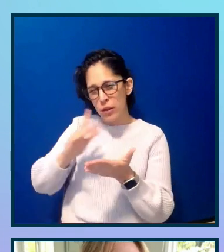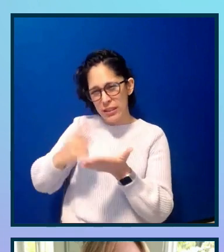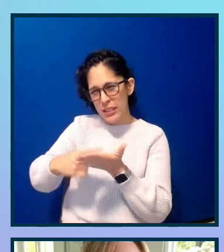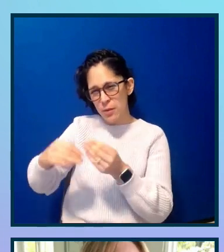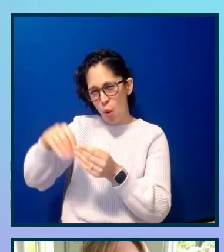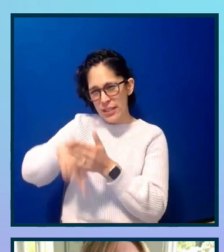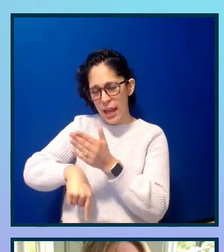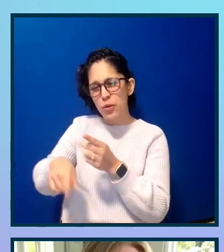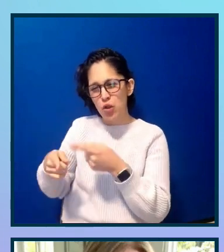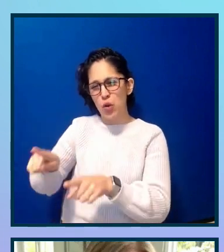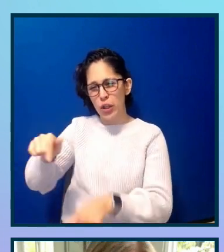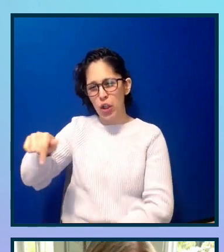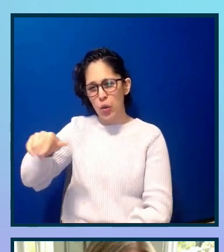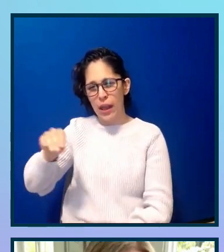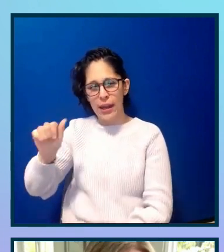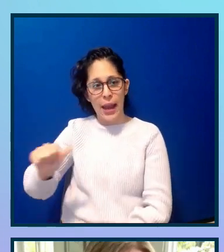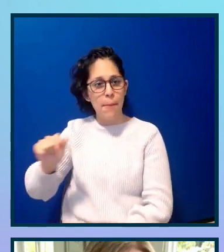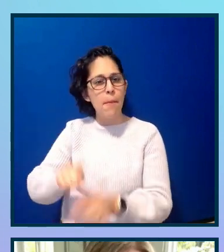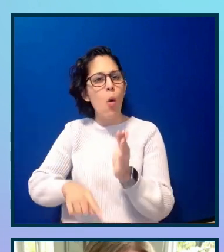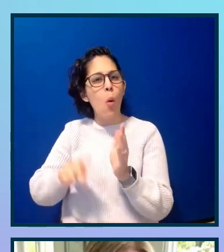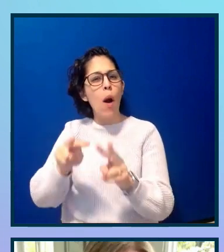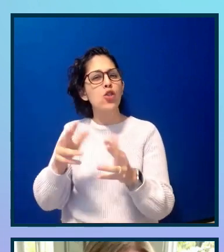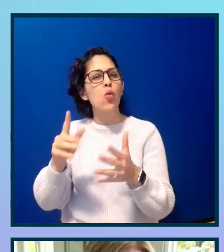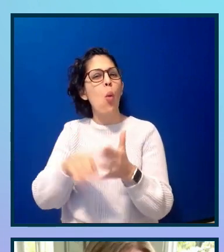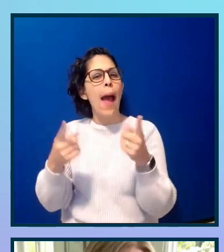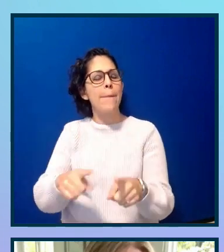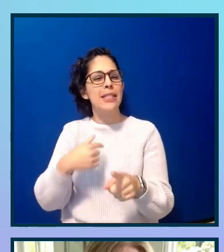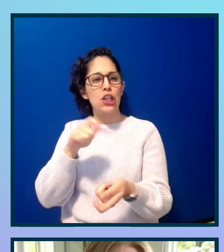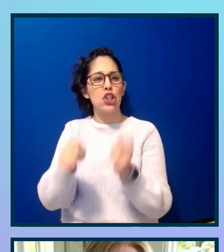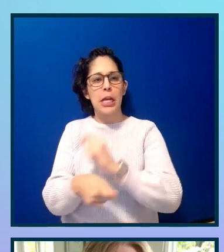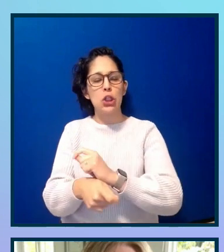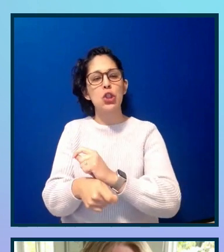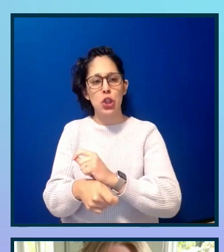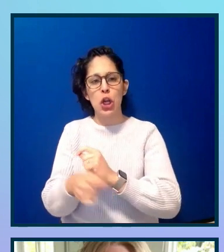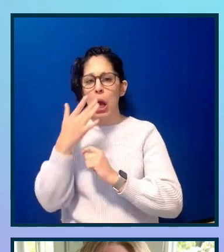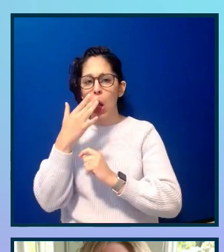watch what happens when I go in and change the color.